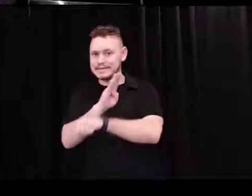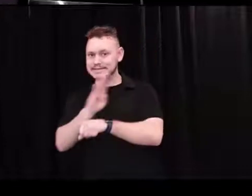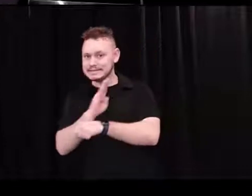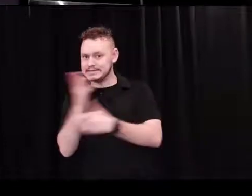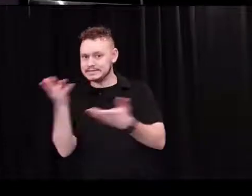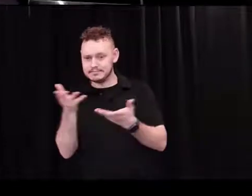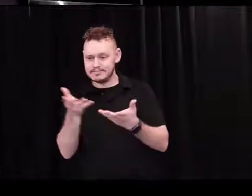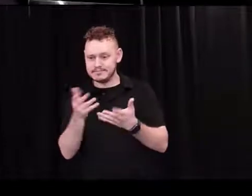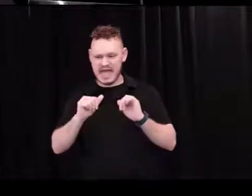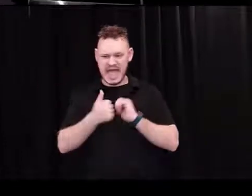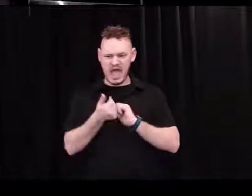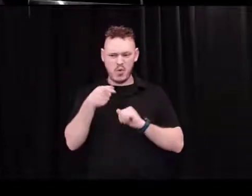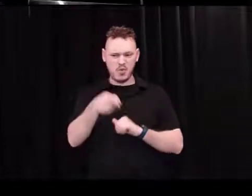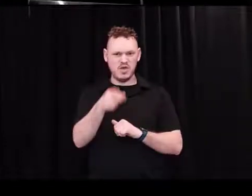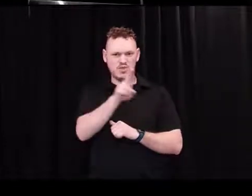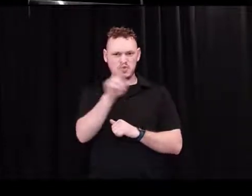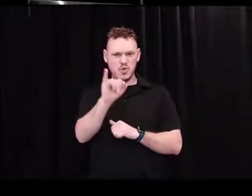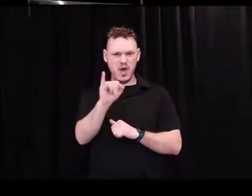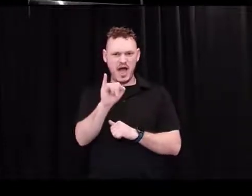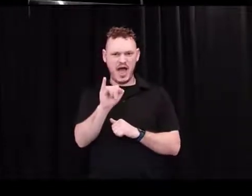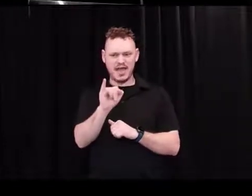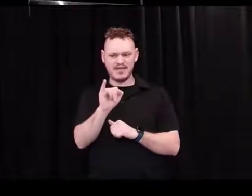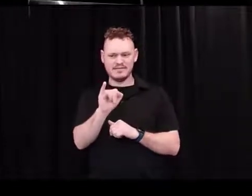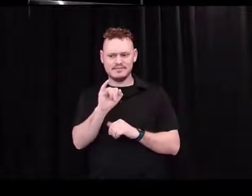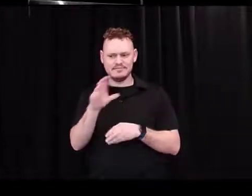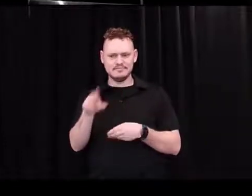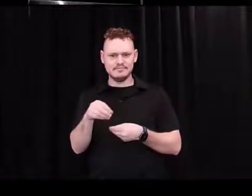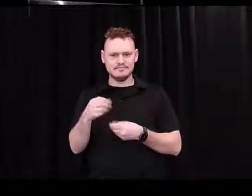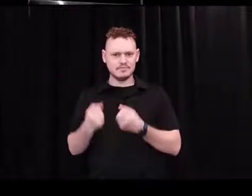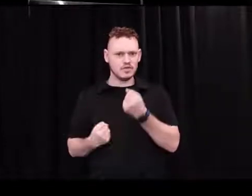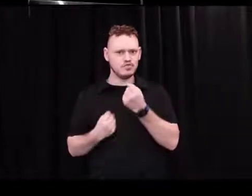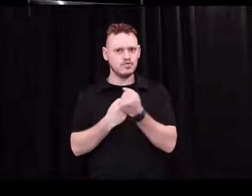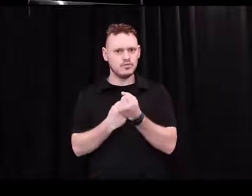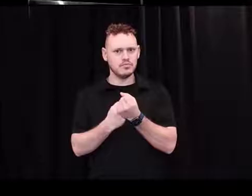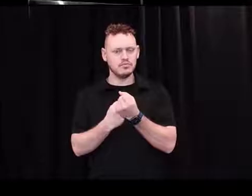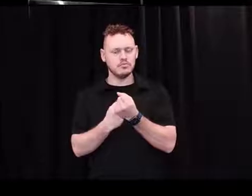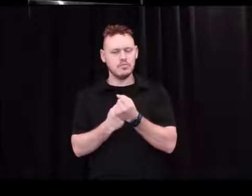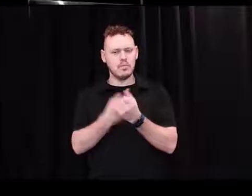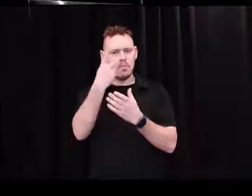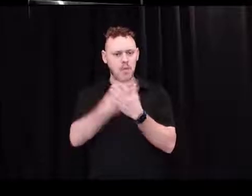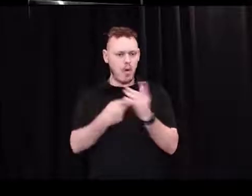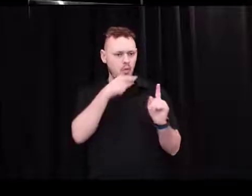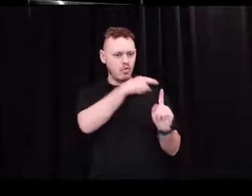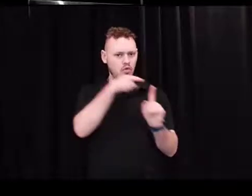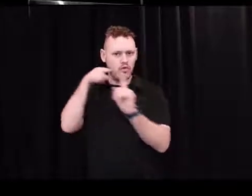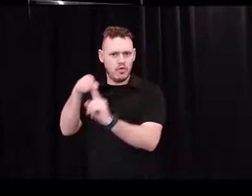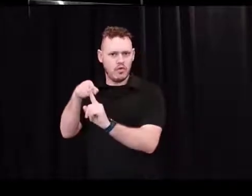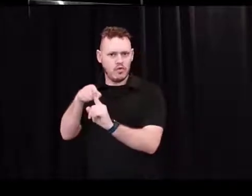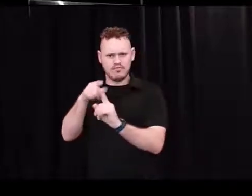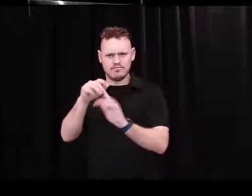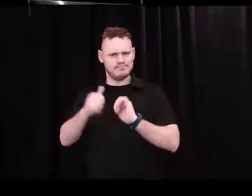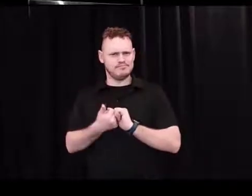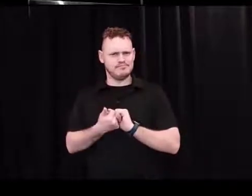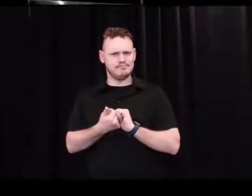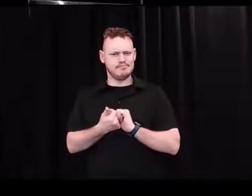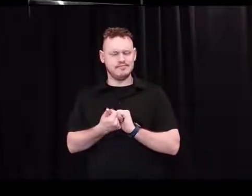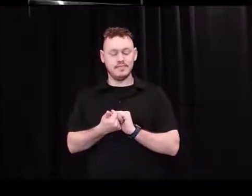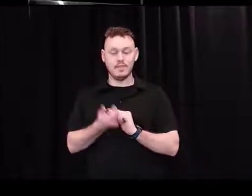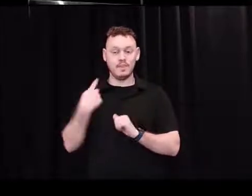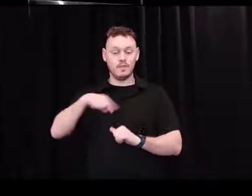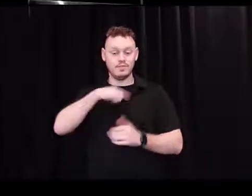UI element contribute to both goals. Right? So when we're designing something, how does the